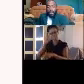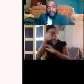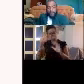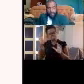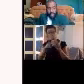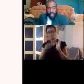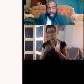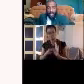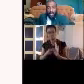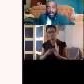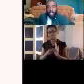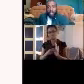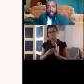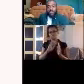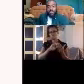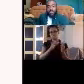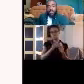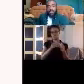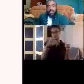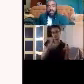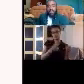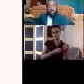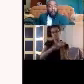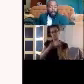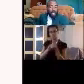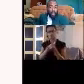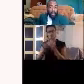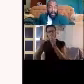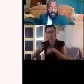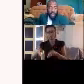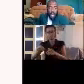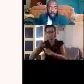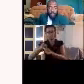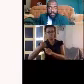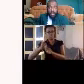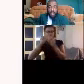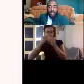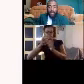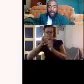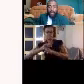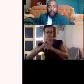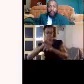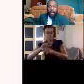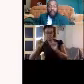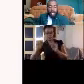out. So, we see problematic behaviour happen, problematic